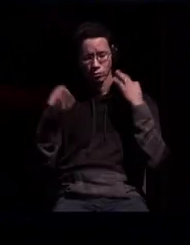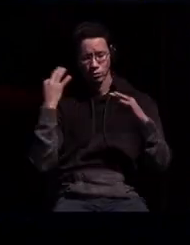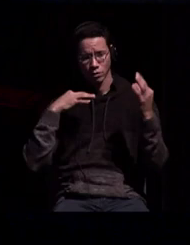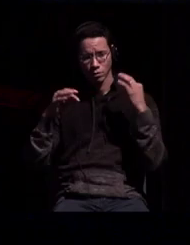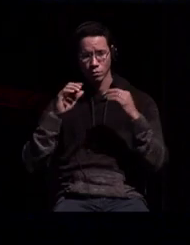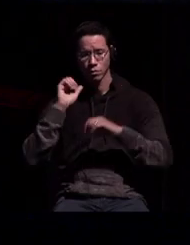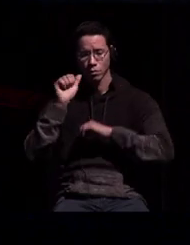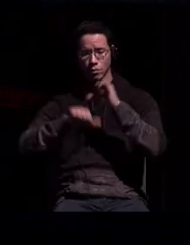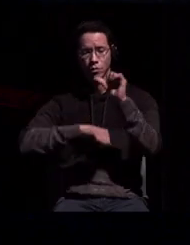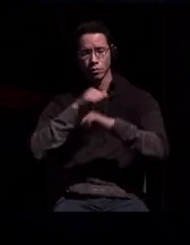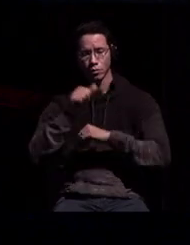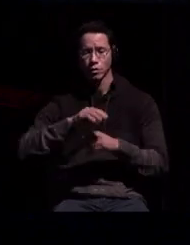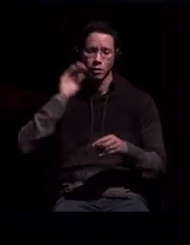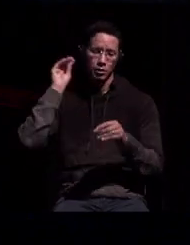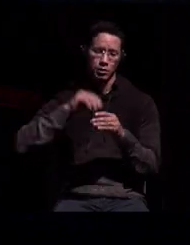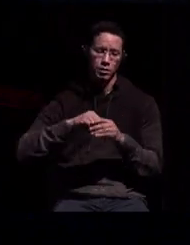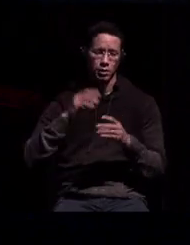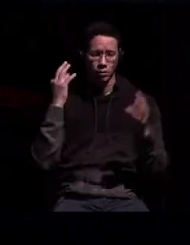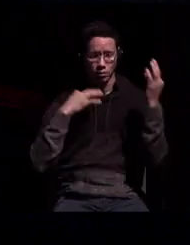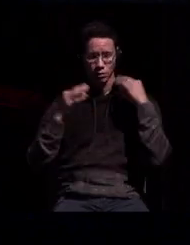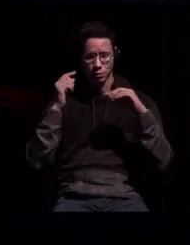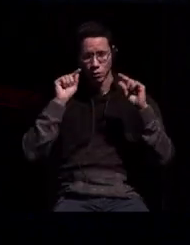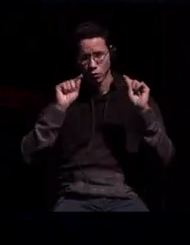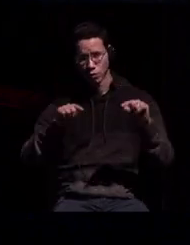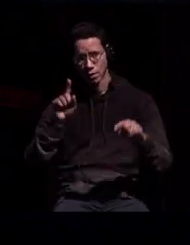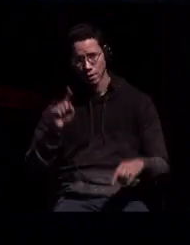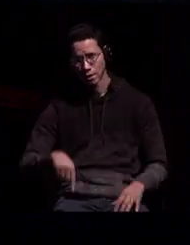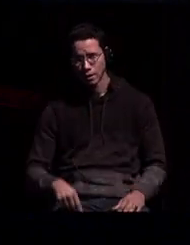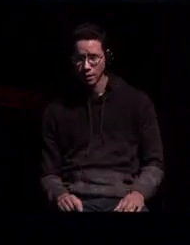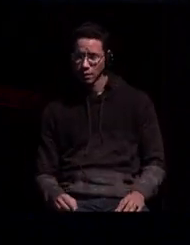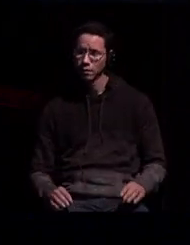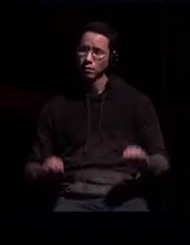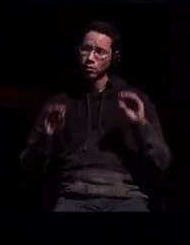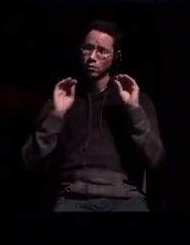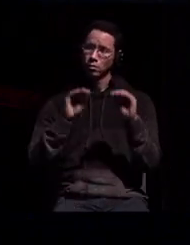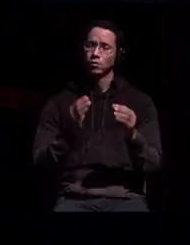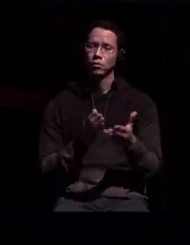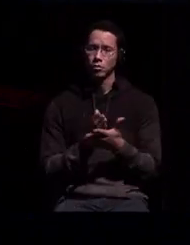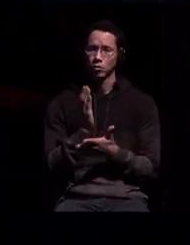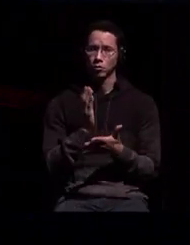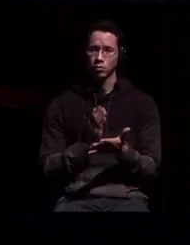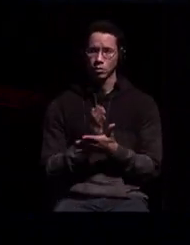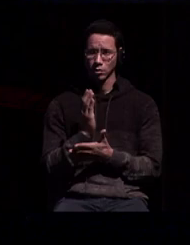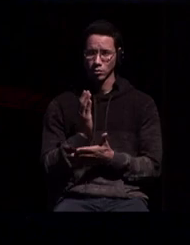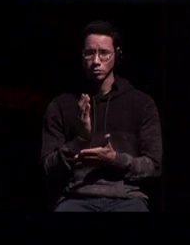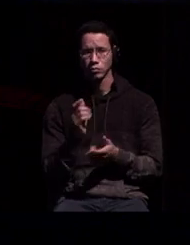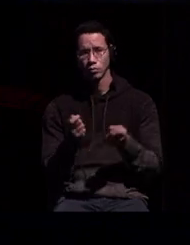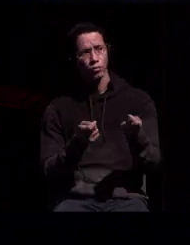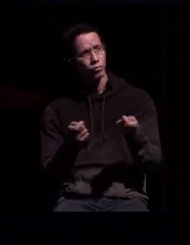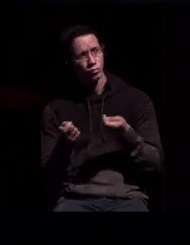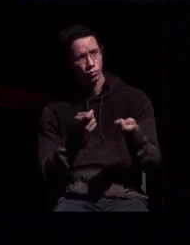of tourism is to give access to... and control of resources to women.